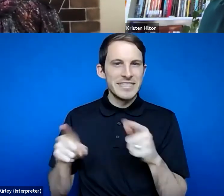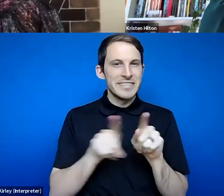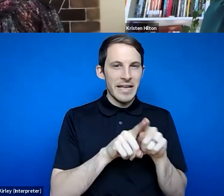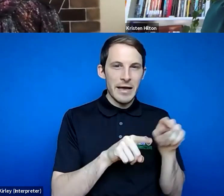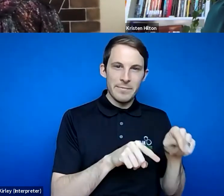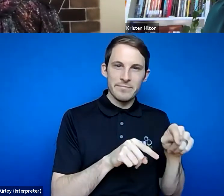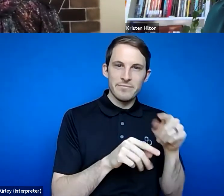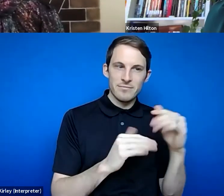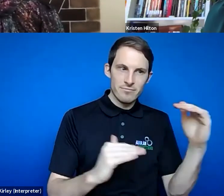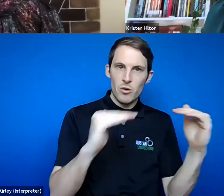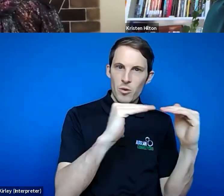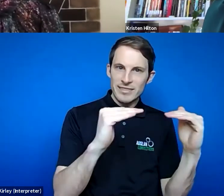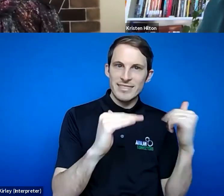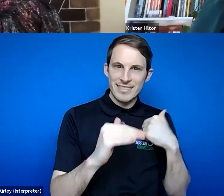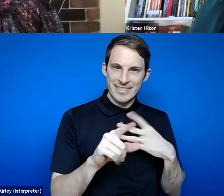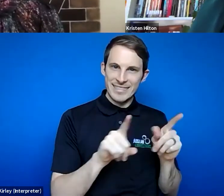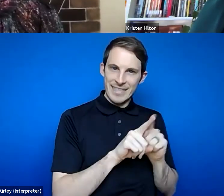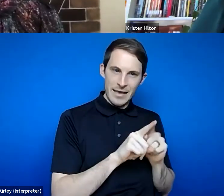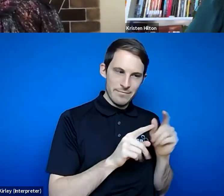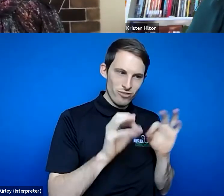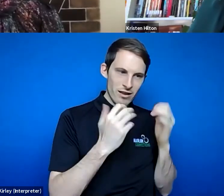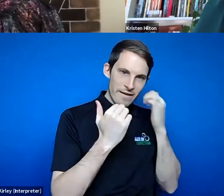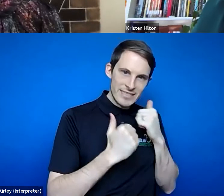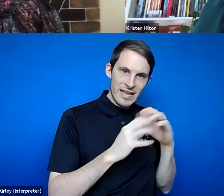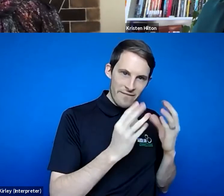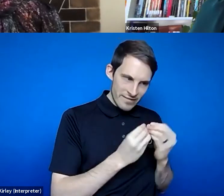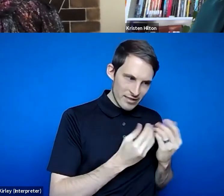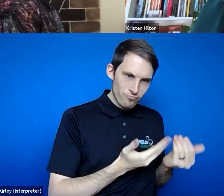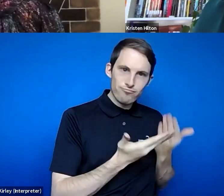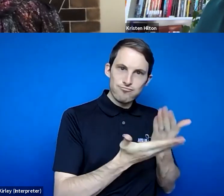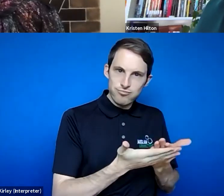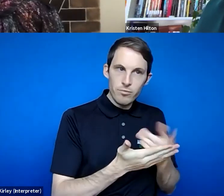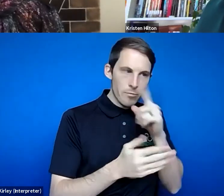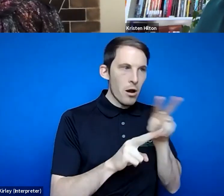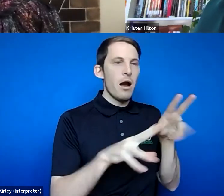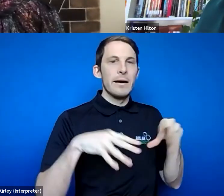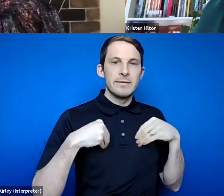broader change that you are talking about. What are you most hopeful about for the future